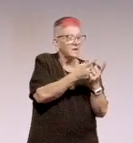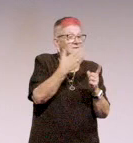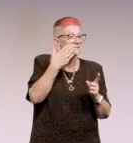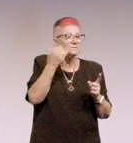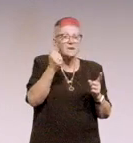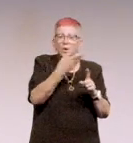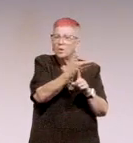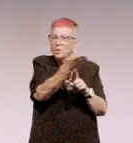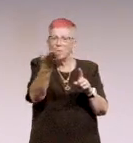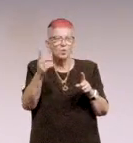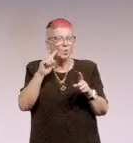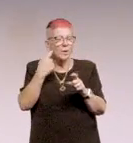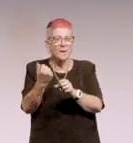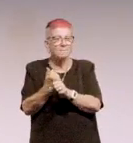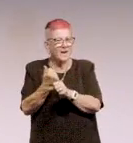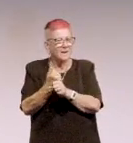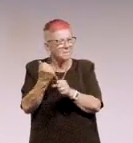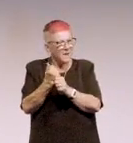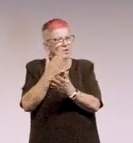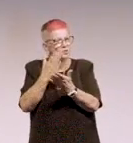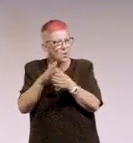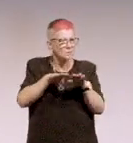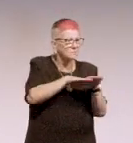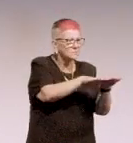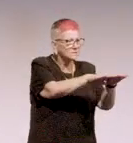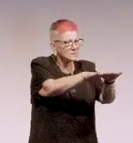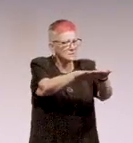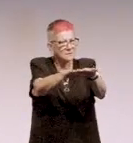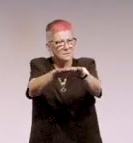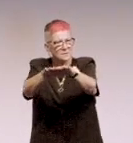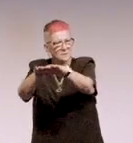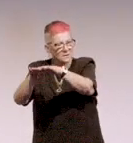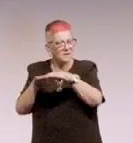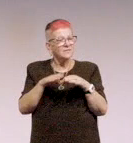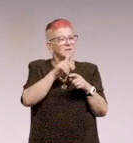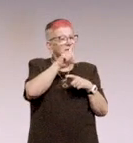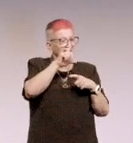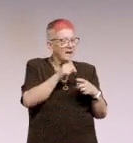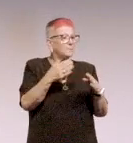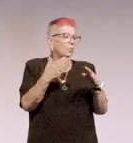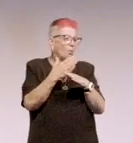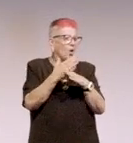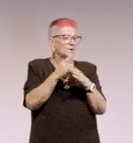and make it accessible, if it is a website, mobile application, app,